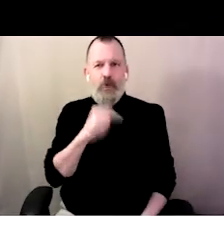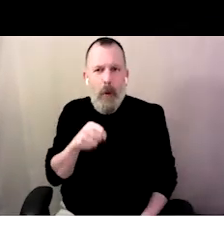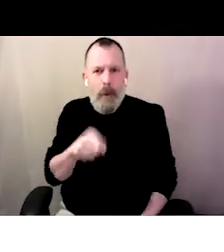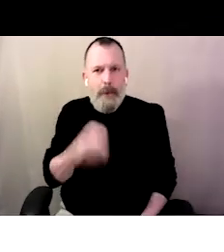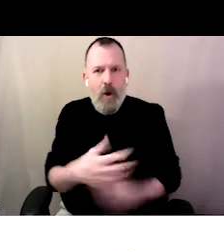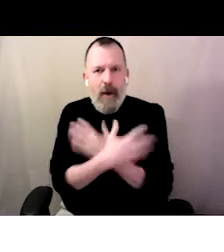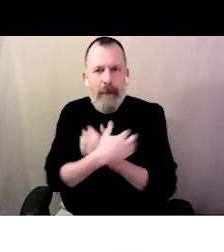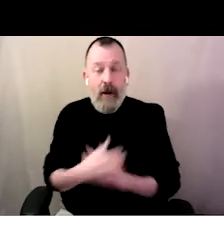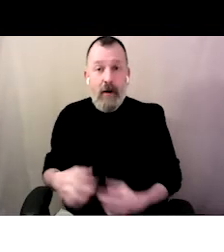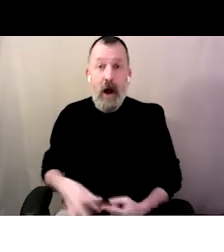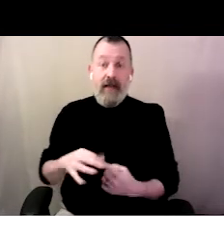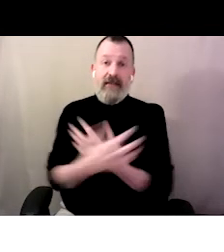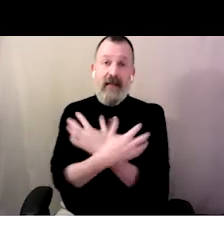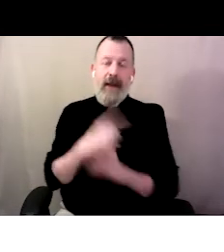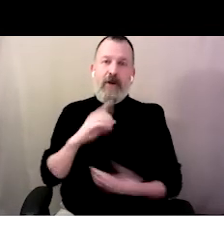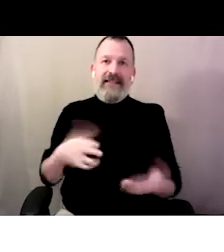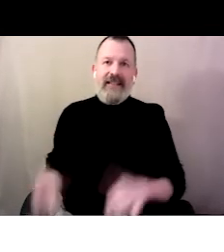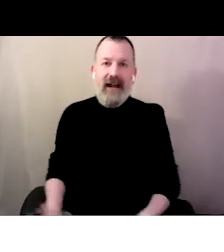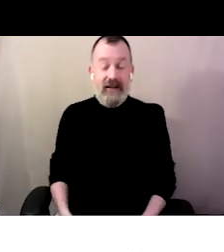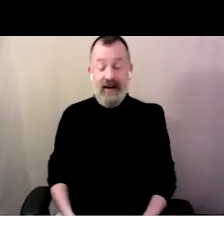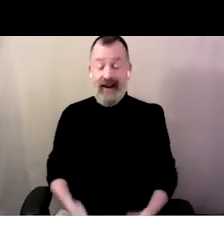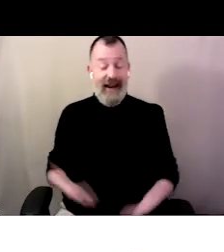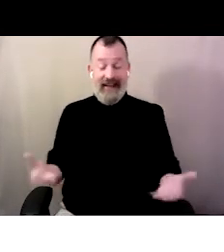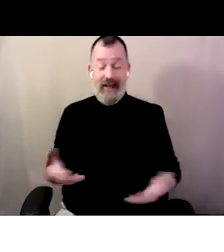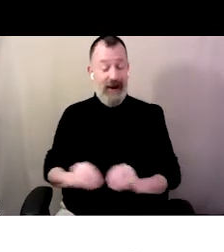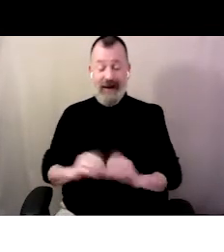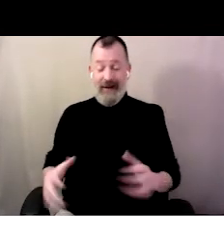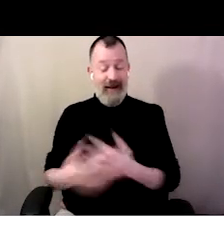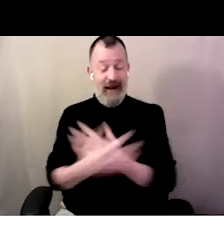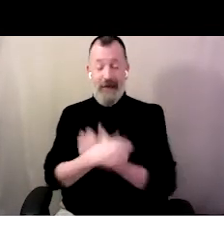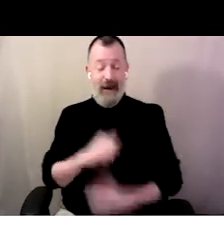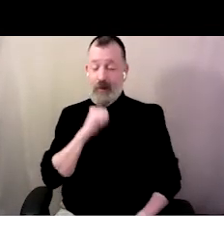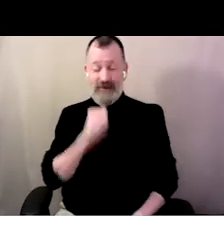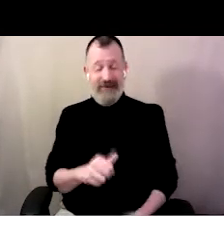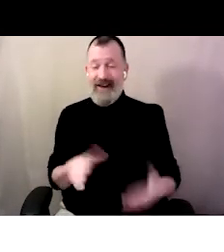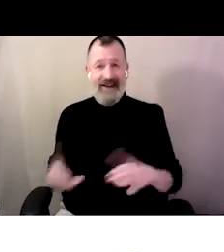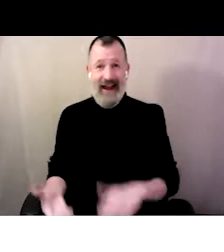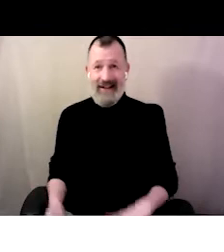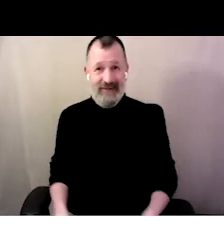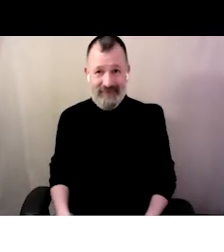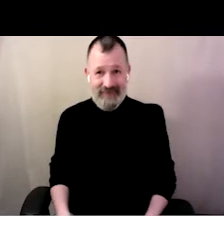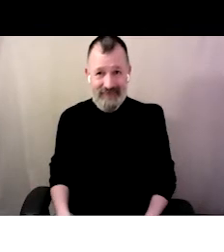CalebBarlow: And in this case, there clearly was not. Um, and there's a side impact to it. And this